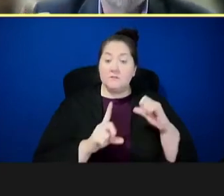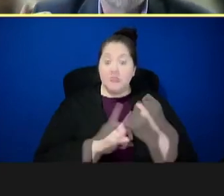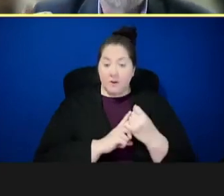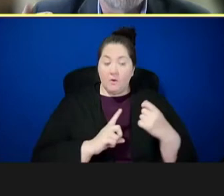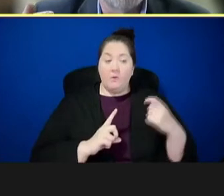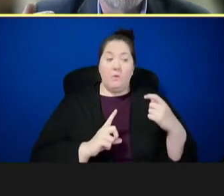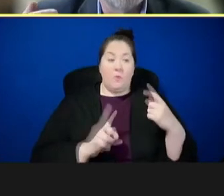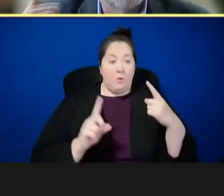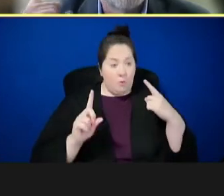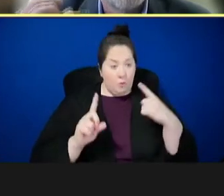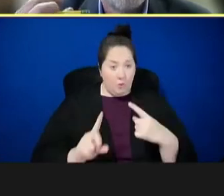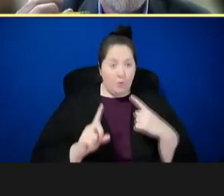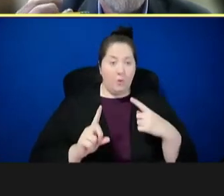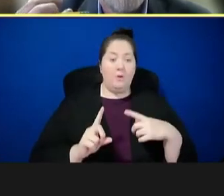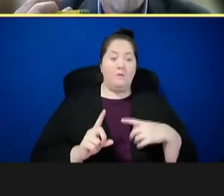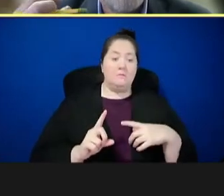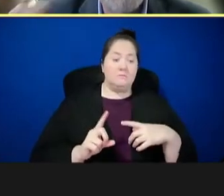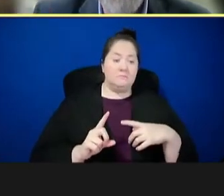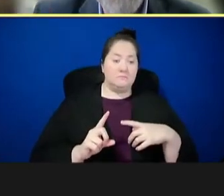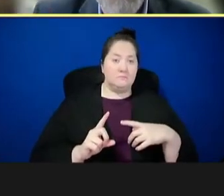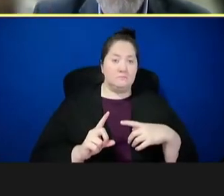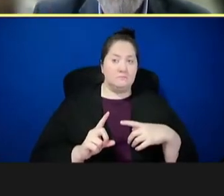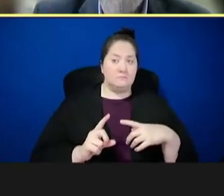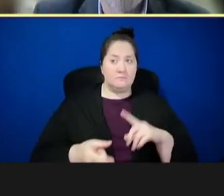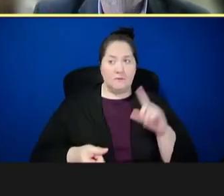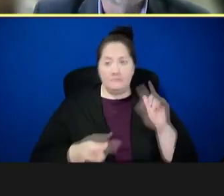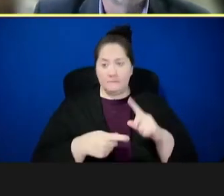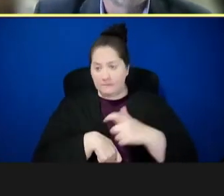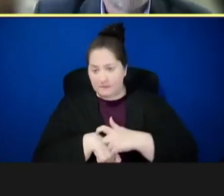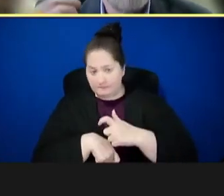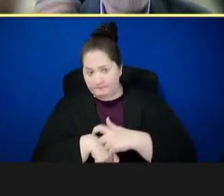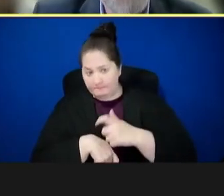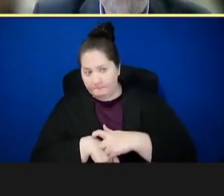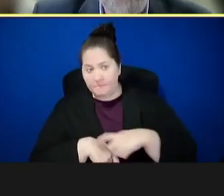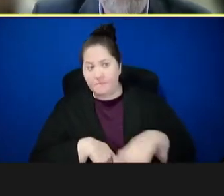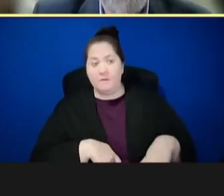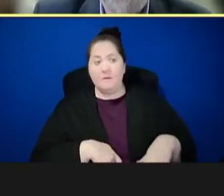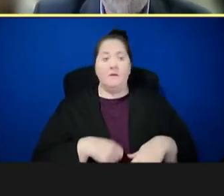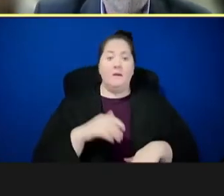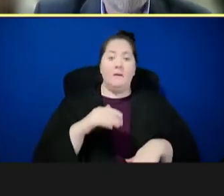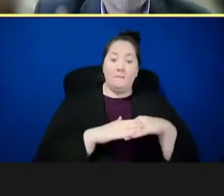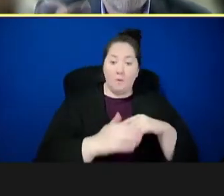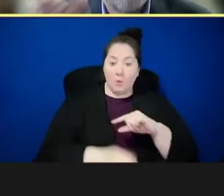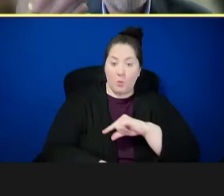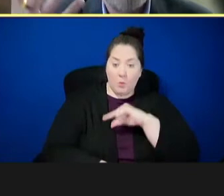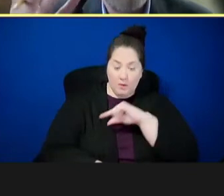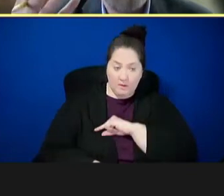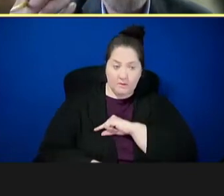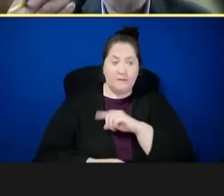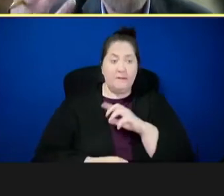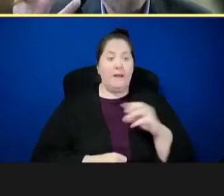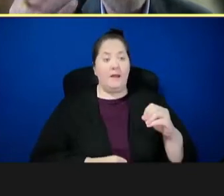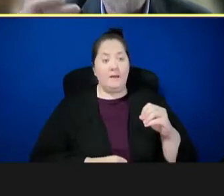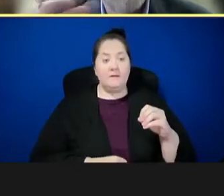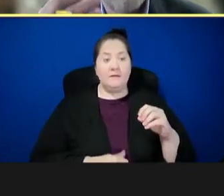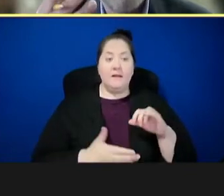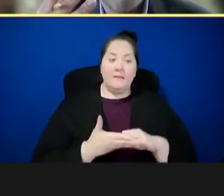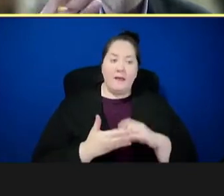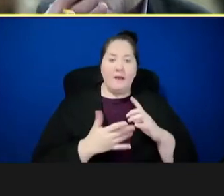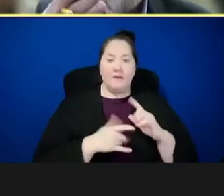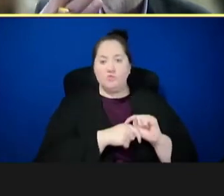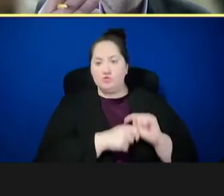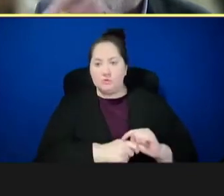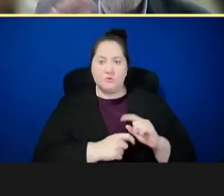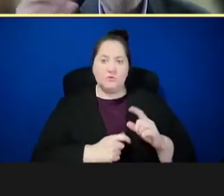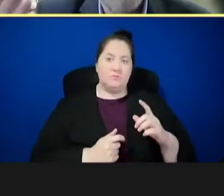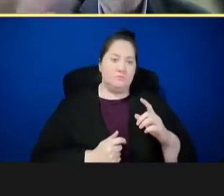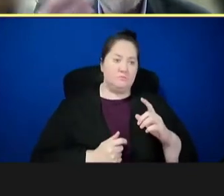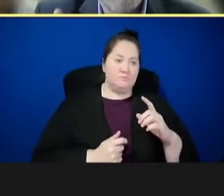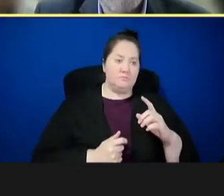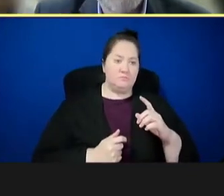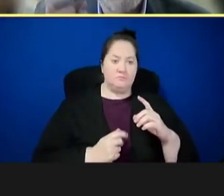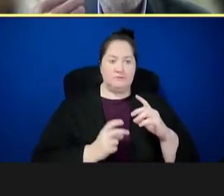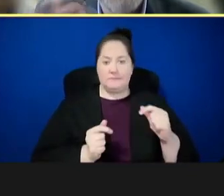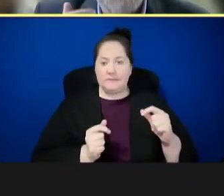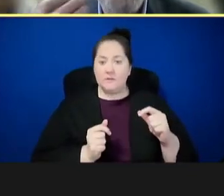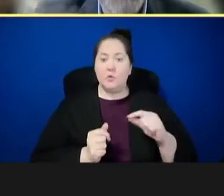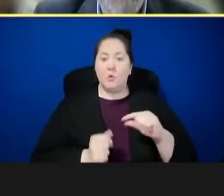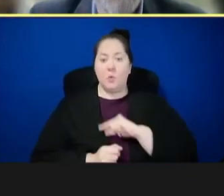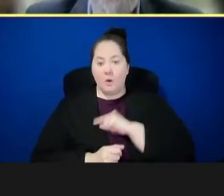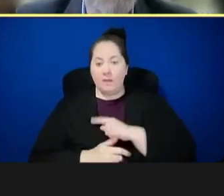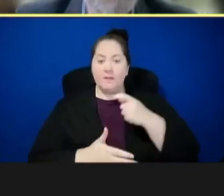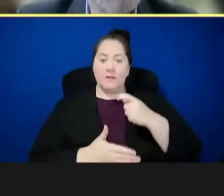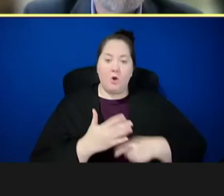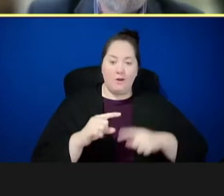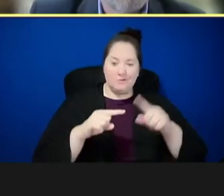was to minimize time, maximize quality, and in that traditional speed, quality, cost triangle,